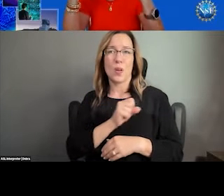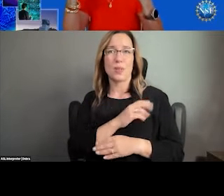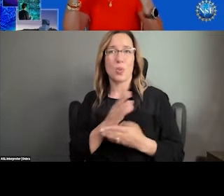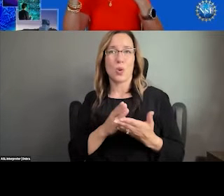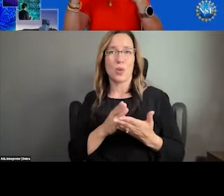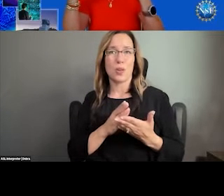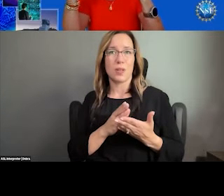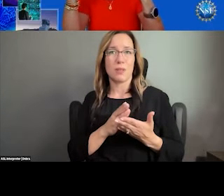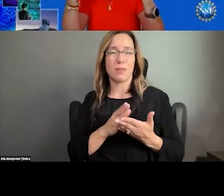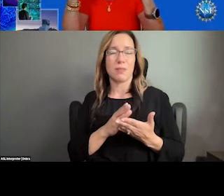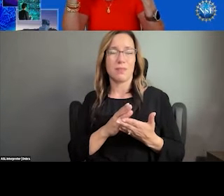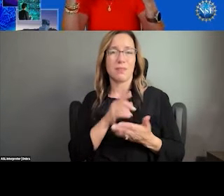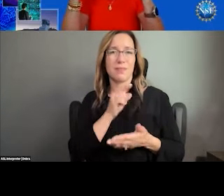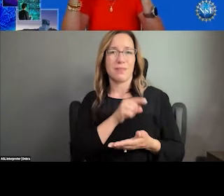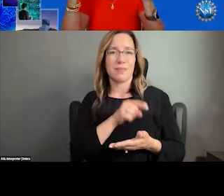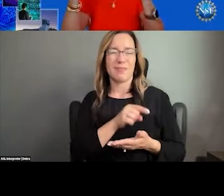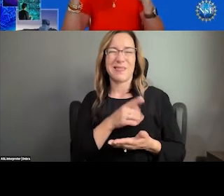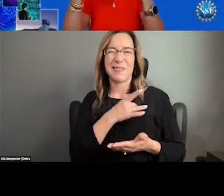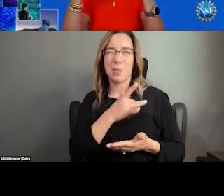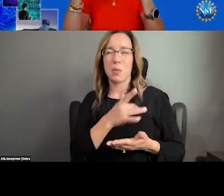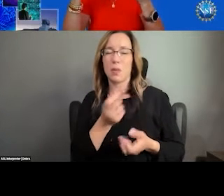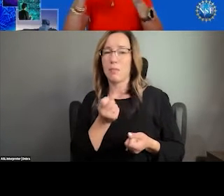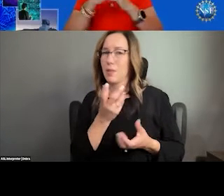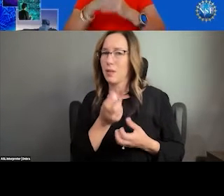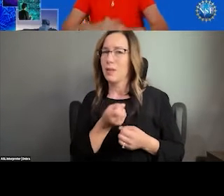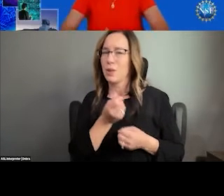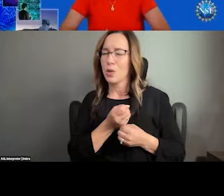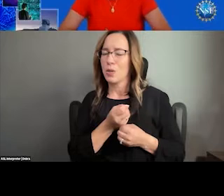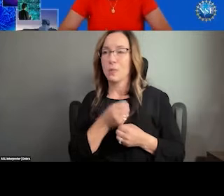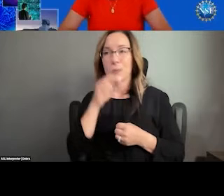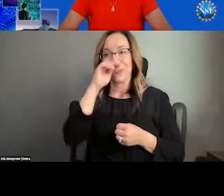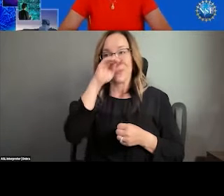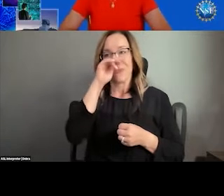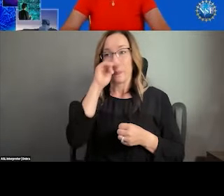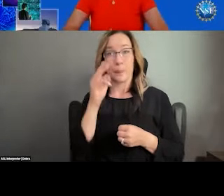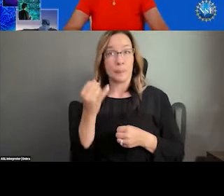Typically, and for many years, if there was a collaboration,